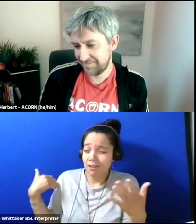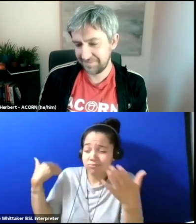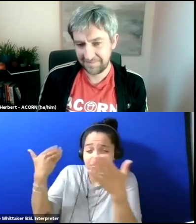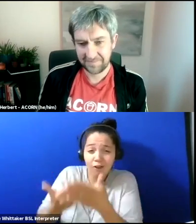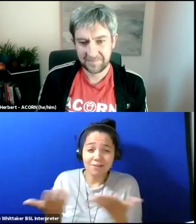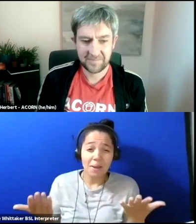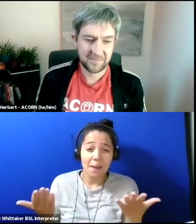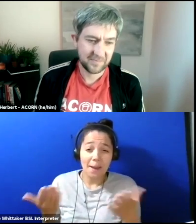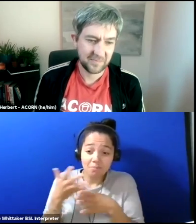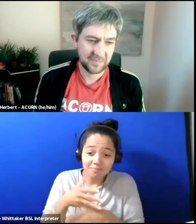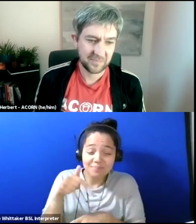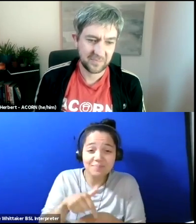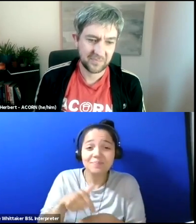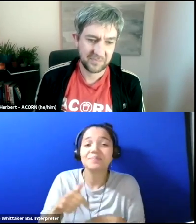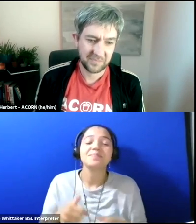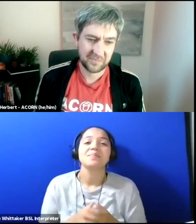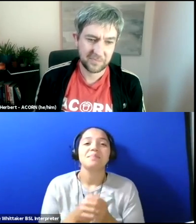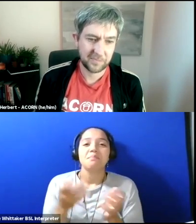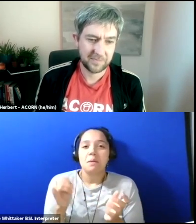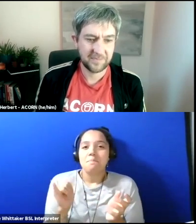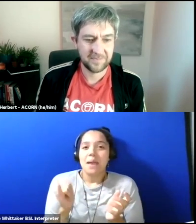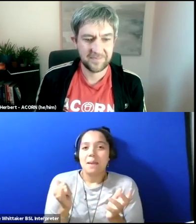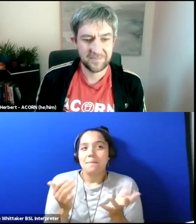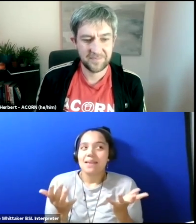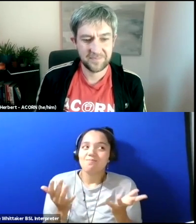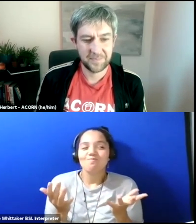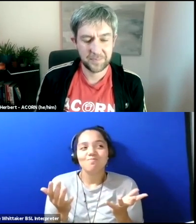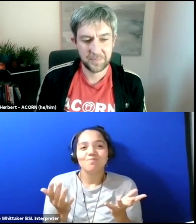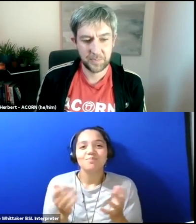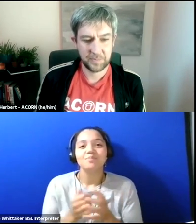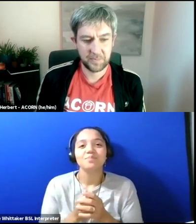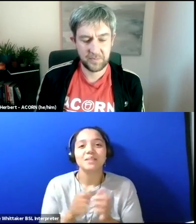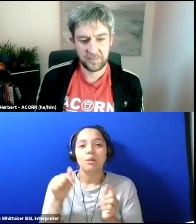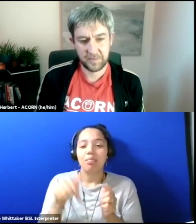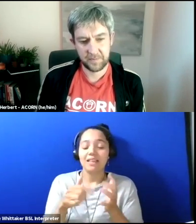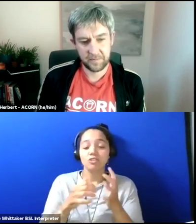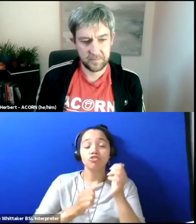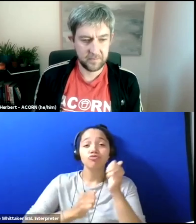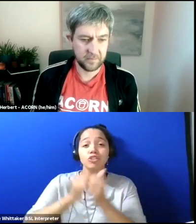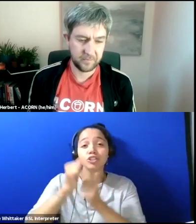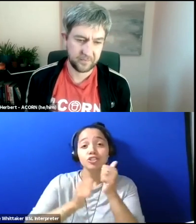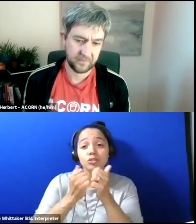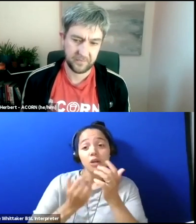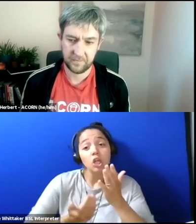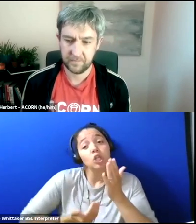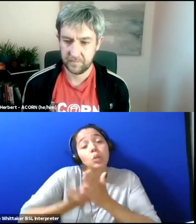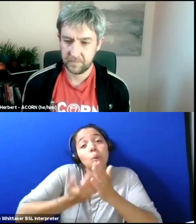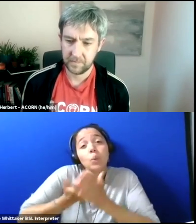But maybe we're- or these- these structures are newer or they're different